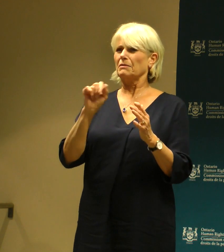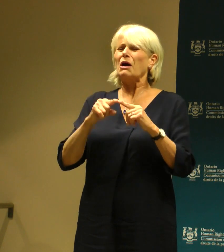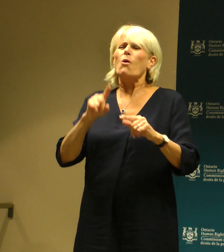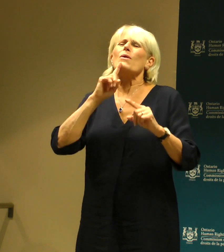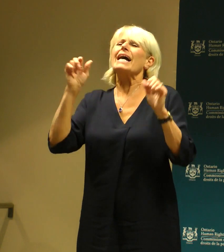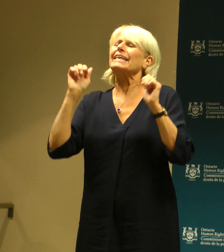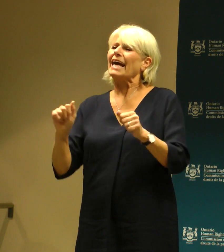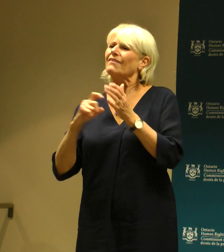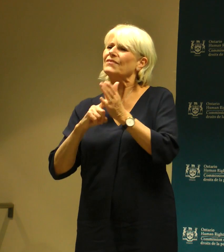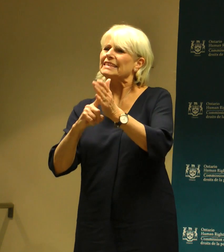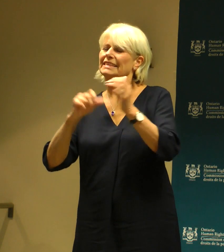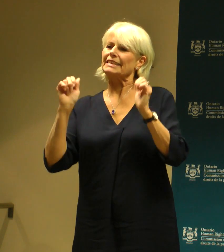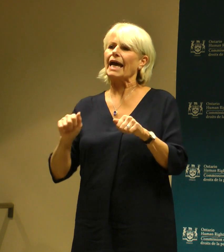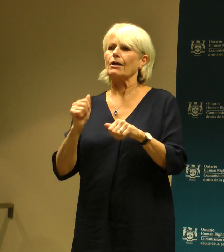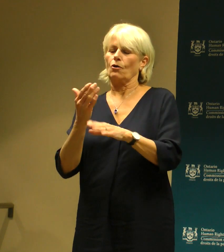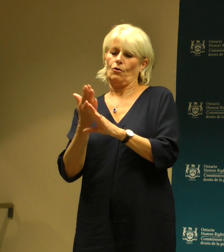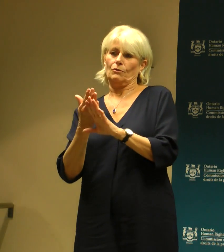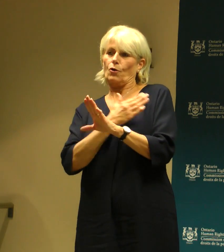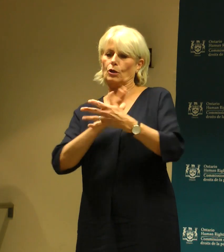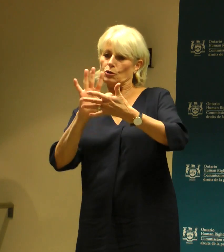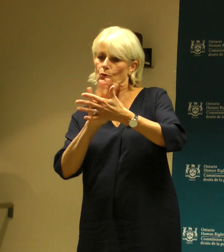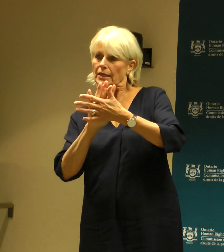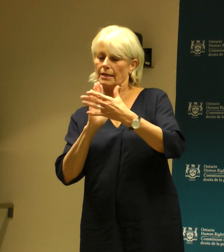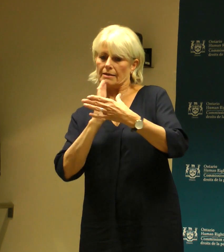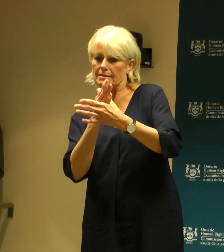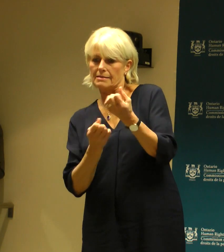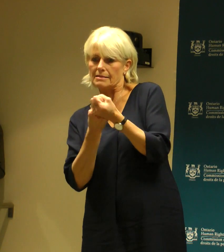remediated with early screening, intervention and support.